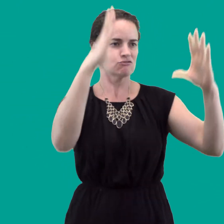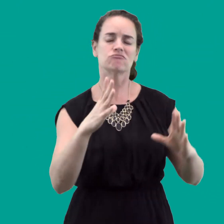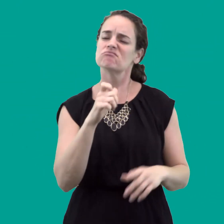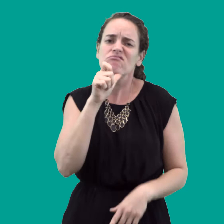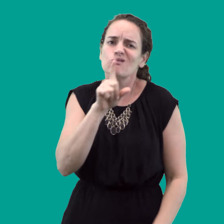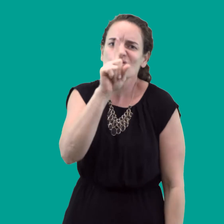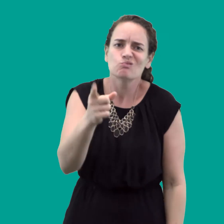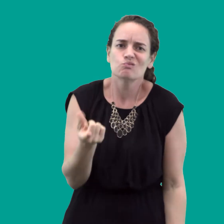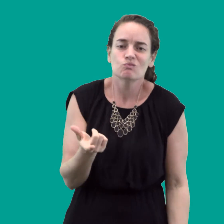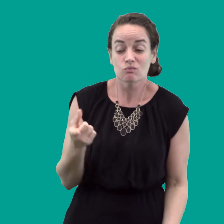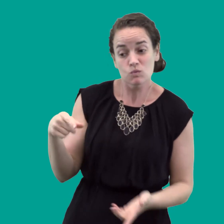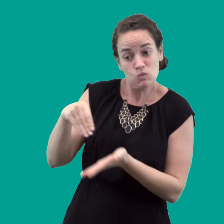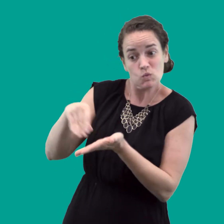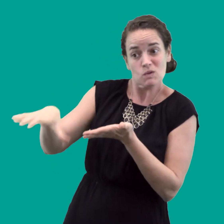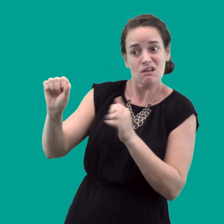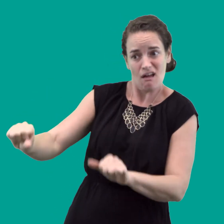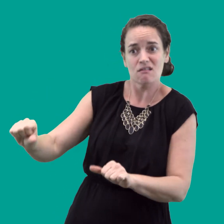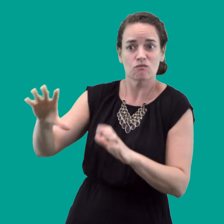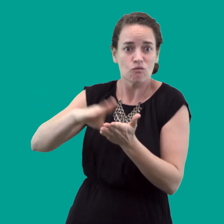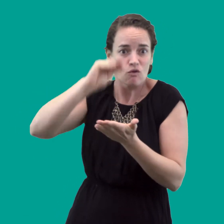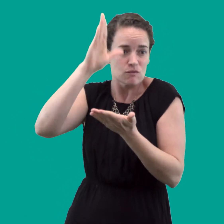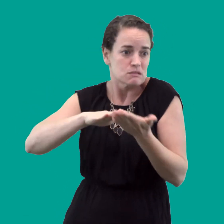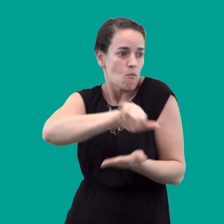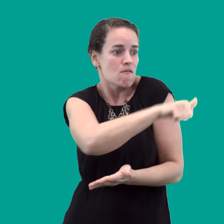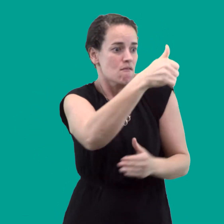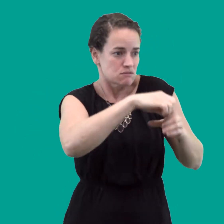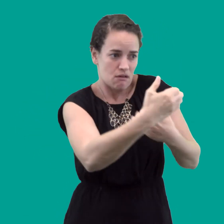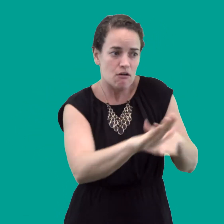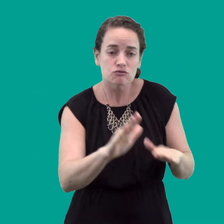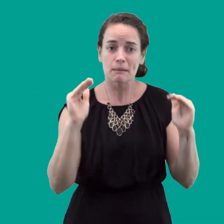This is not true, the students can learn from others in the classroom.